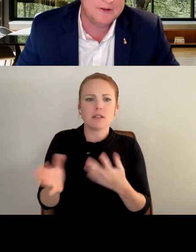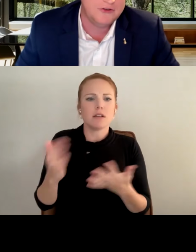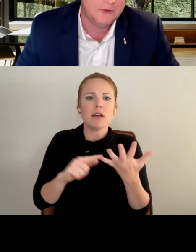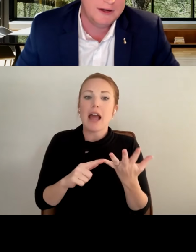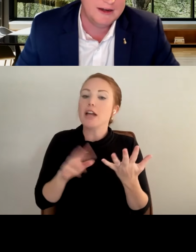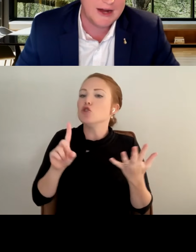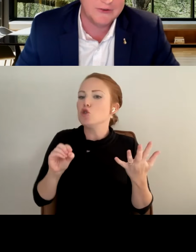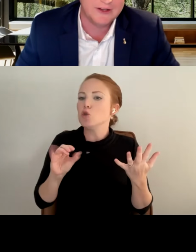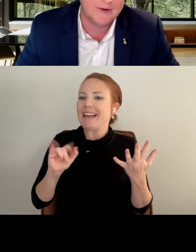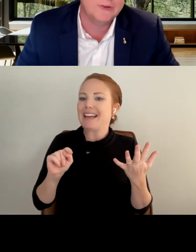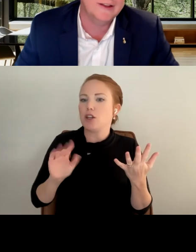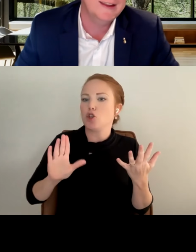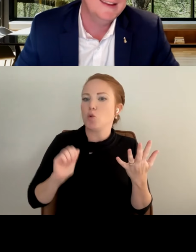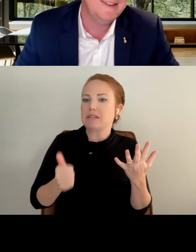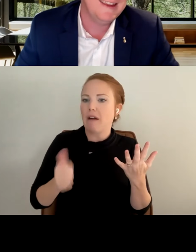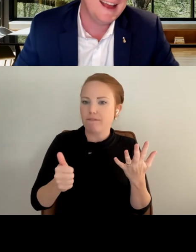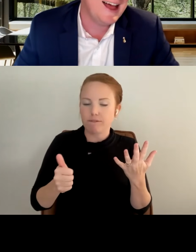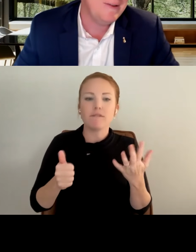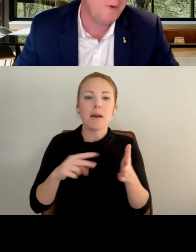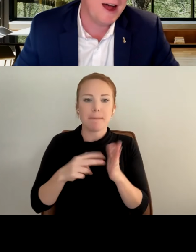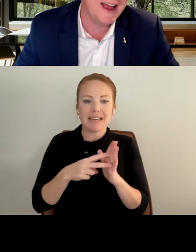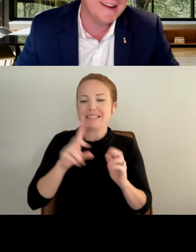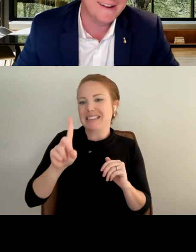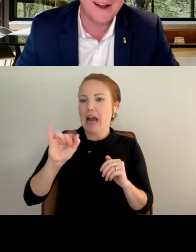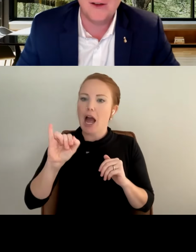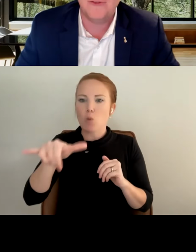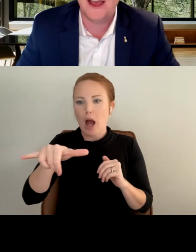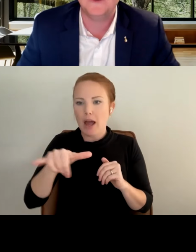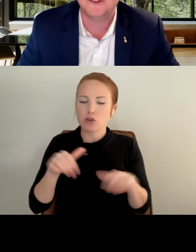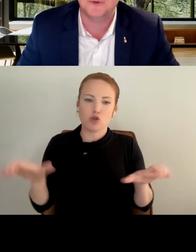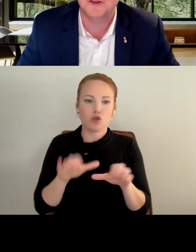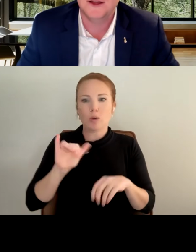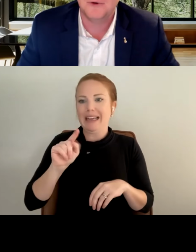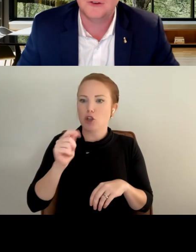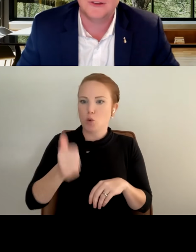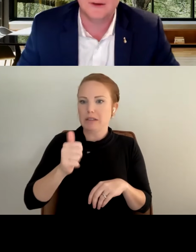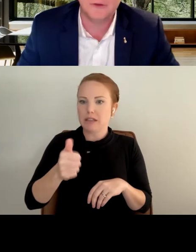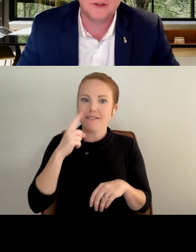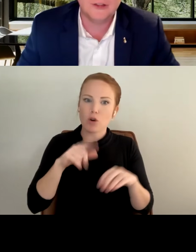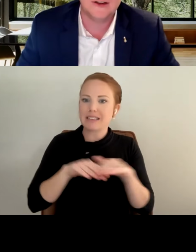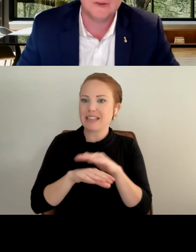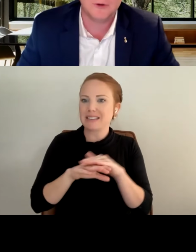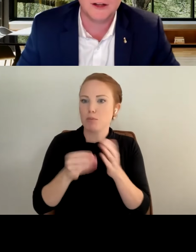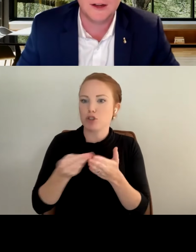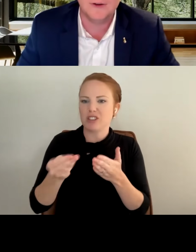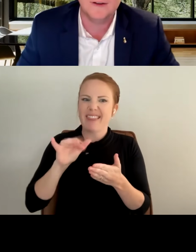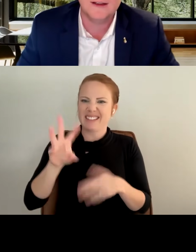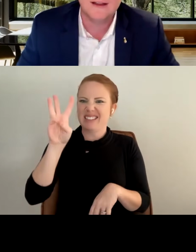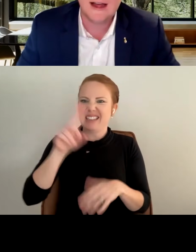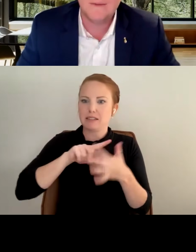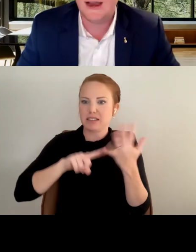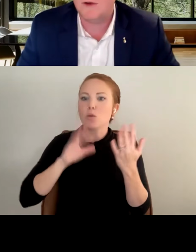to do it ourselves. DIY of accessible purchasing. Those are the six areas we're going to cover and